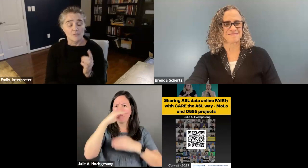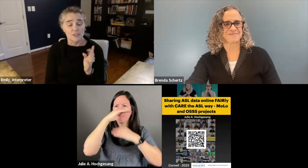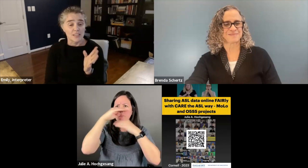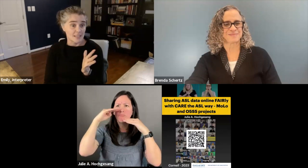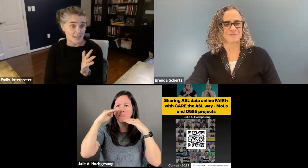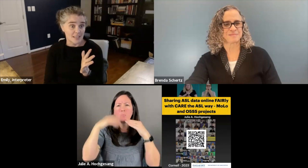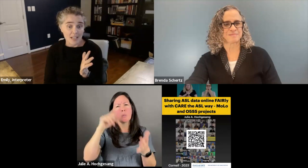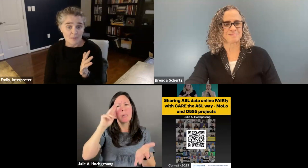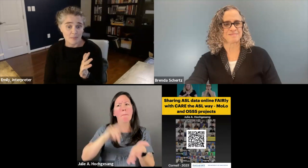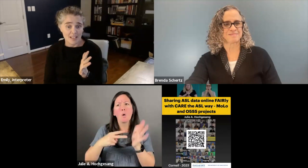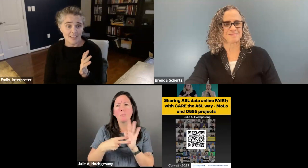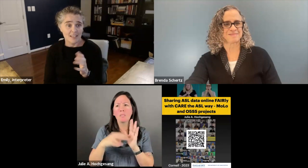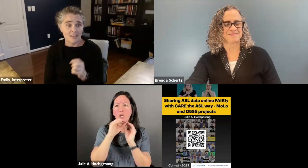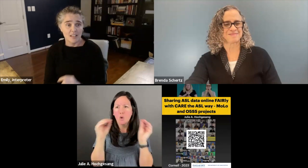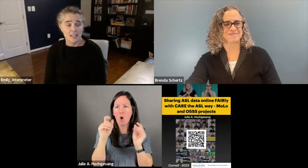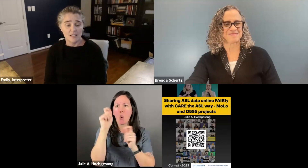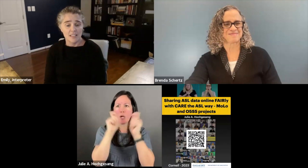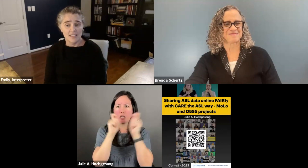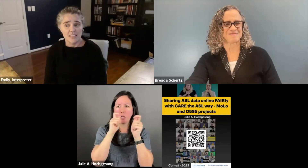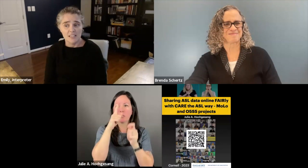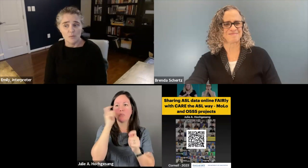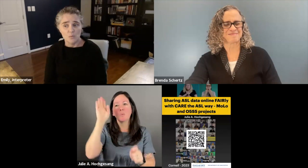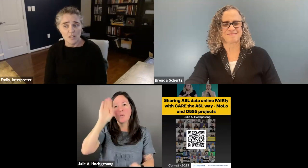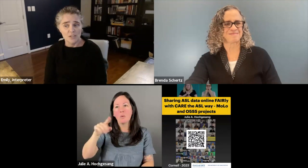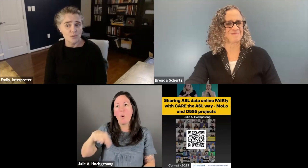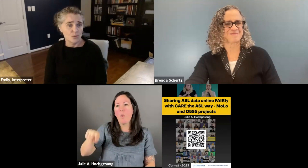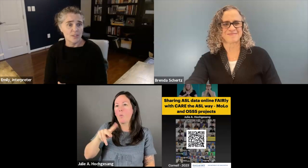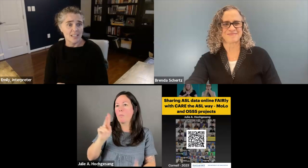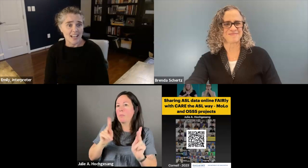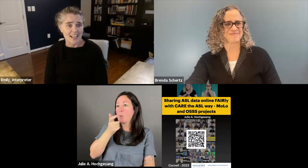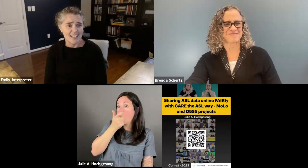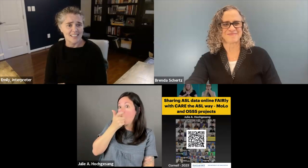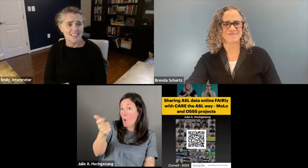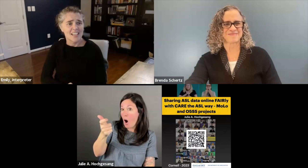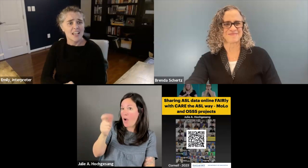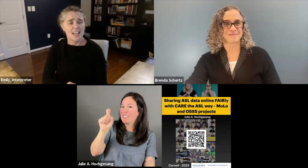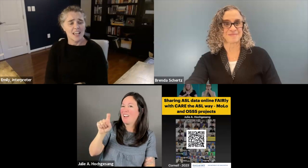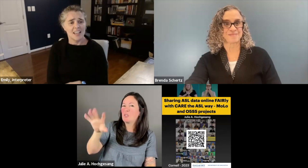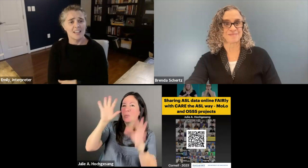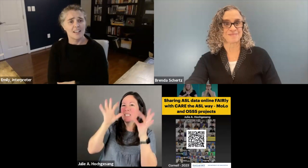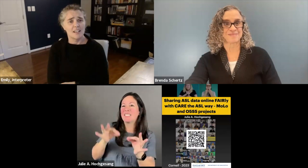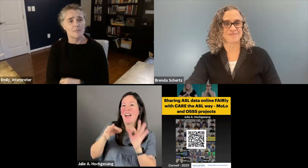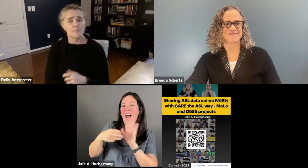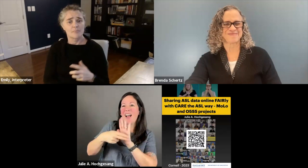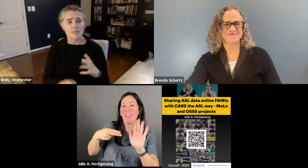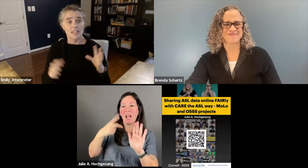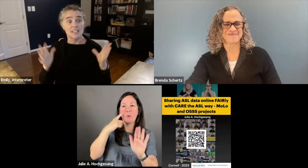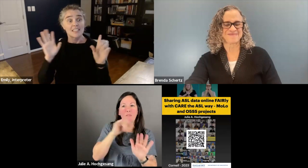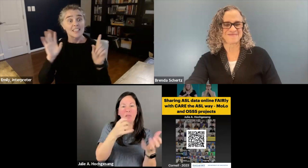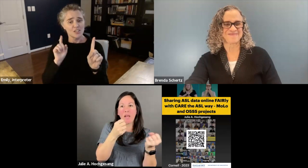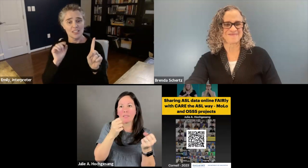for instance the sign Bank is one tool that has a it's intentionally